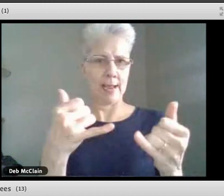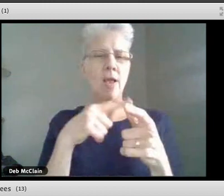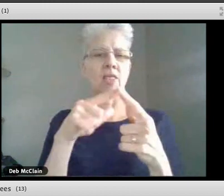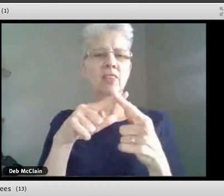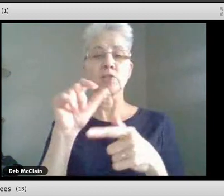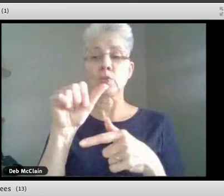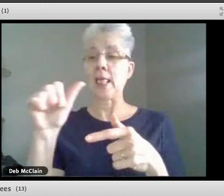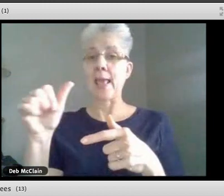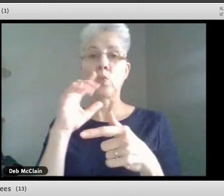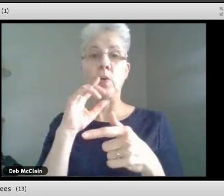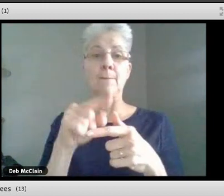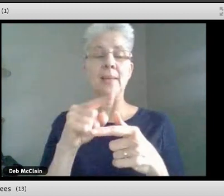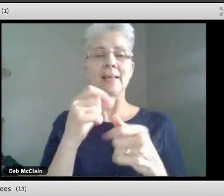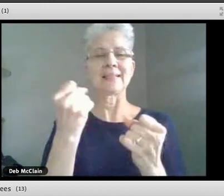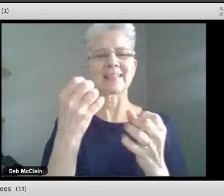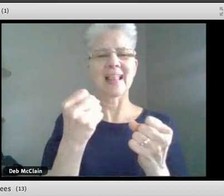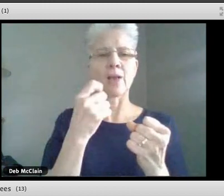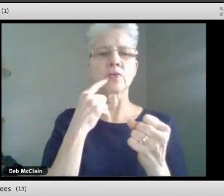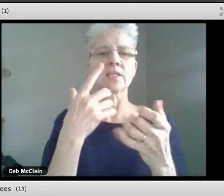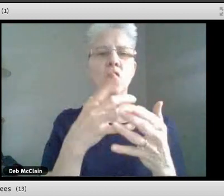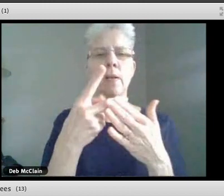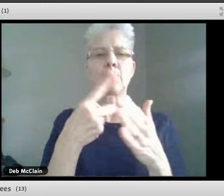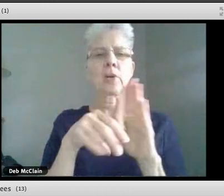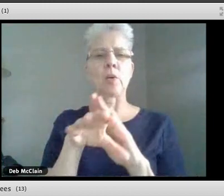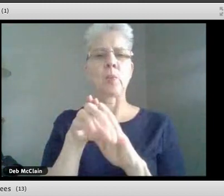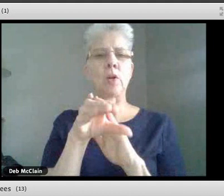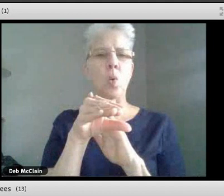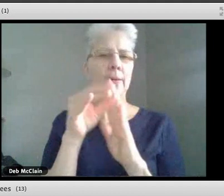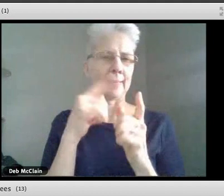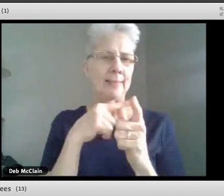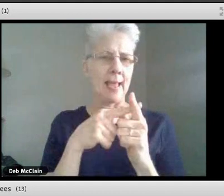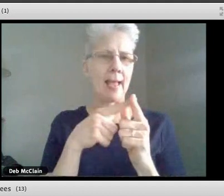that's already prerecorded with the video,